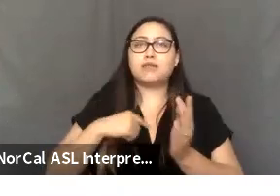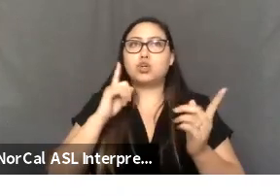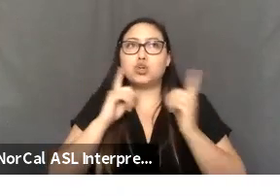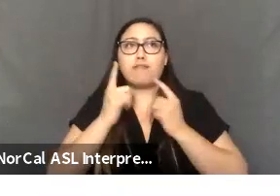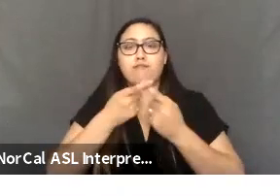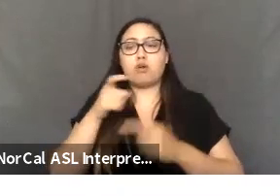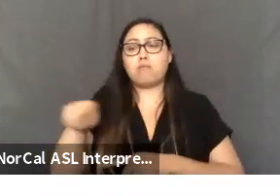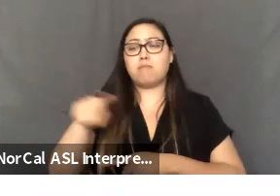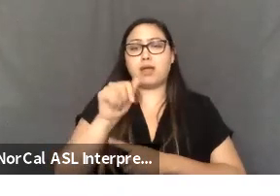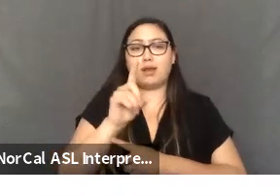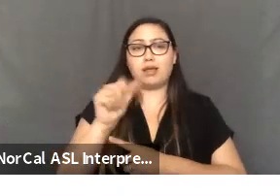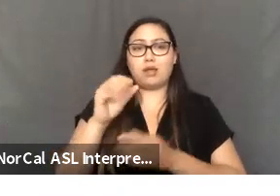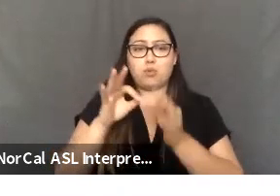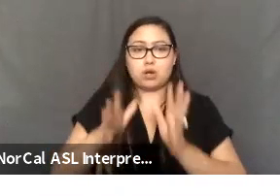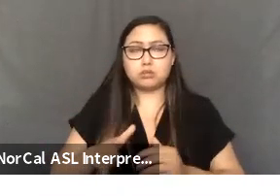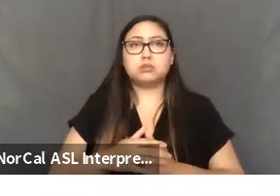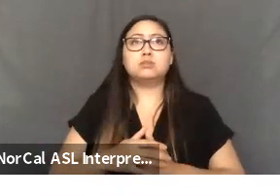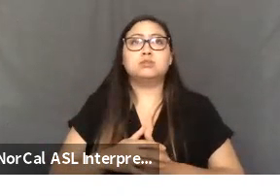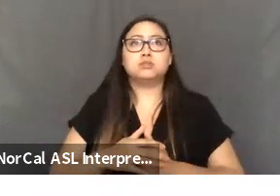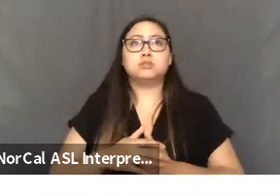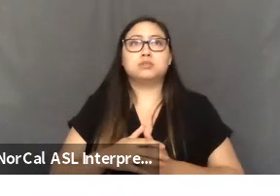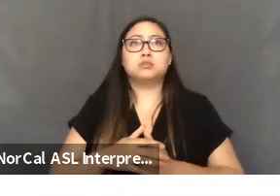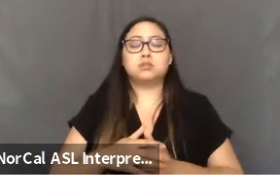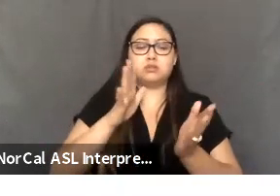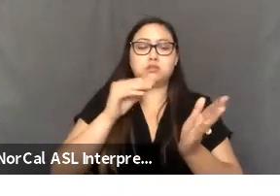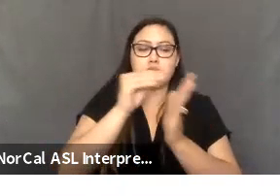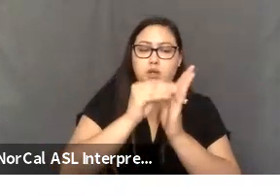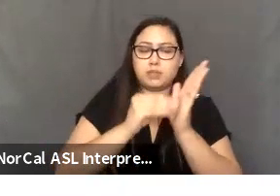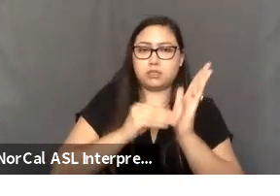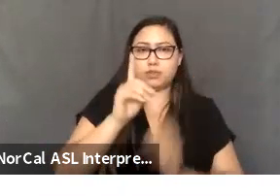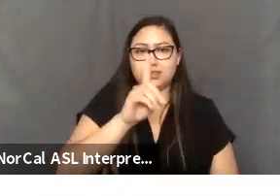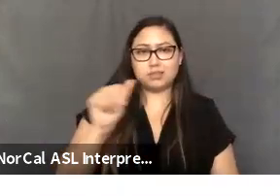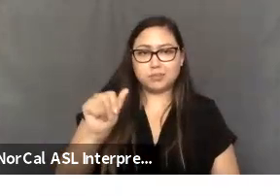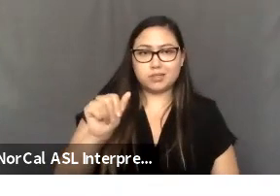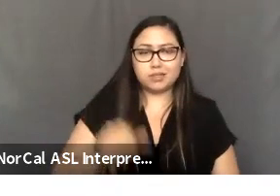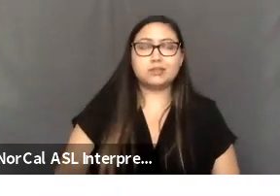surrounded documentation of disability status. And we asked them to describe,